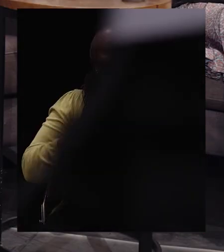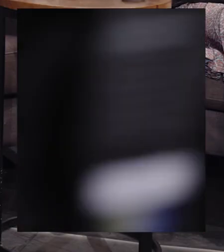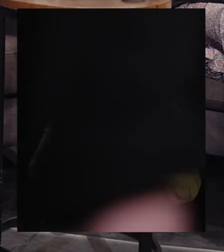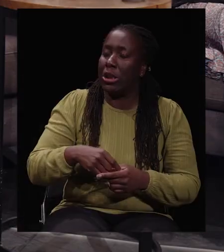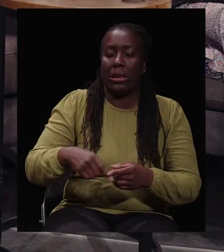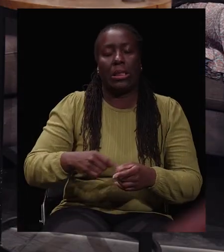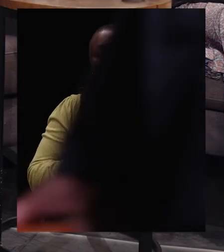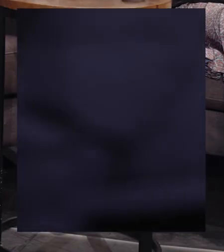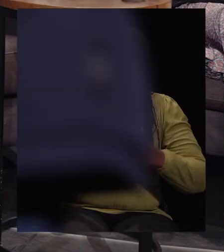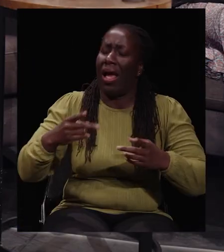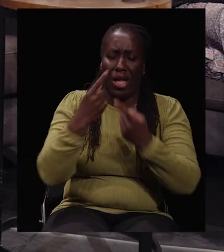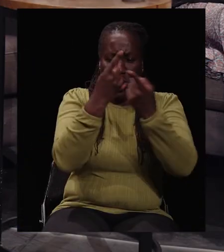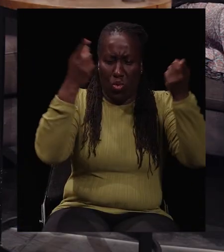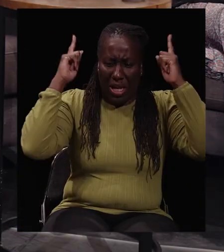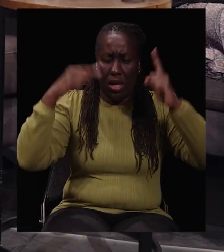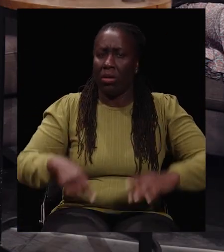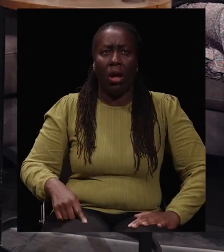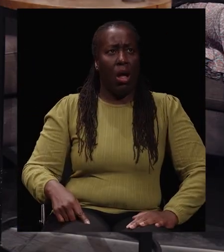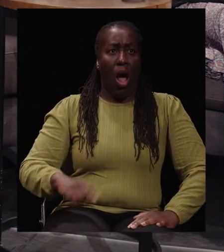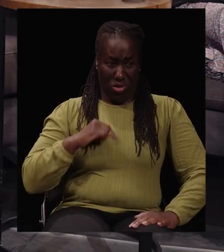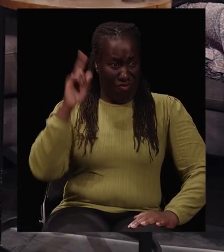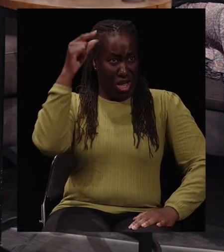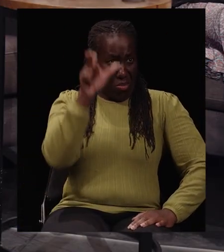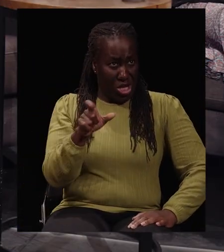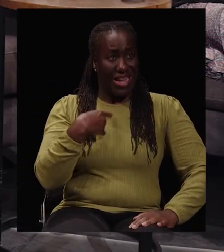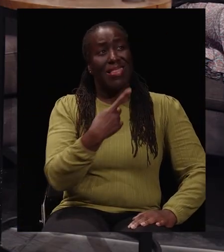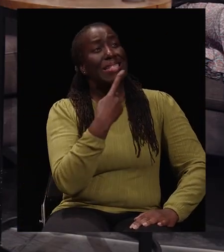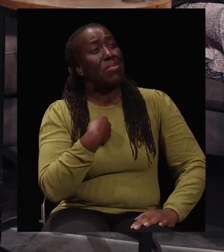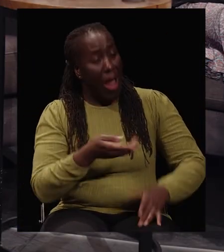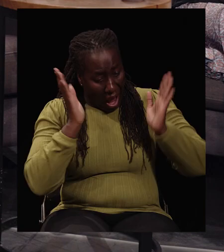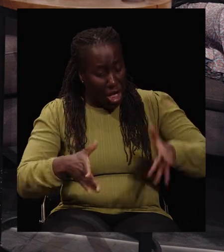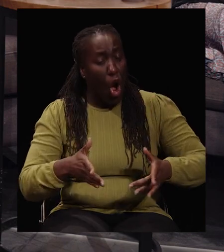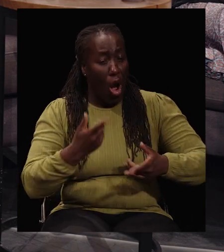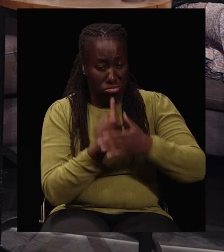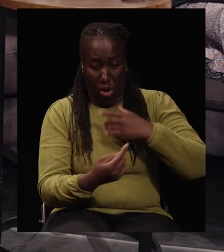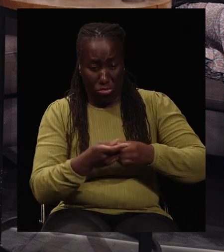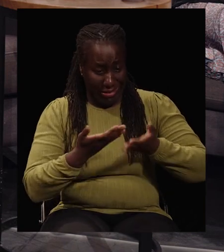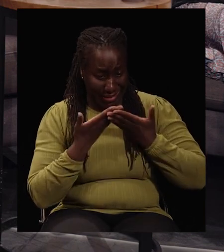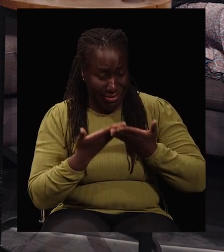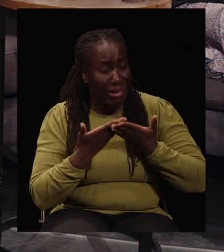'cause my dad was like, "You can only do law. You can only do law 'cause that will lead to a job." And that is still an issue